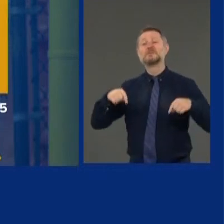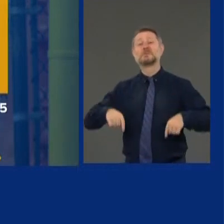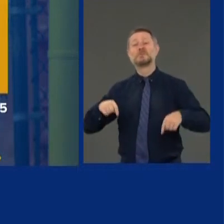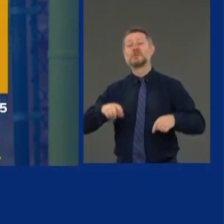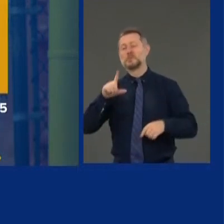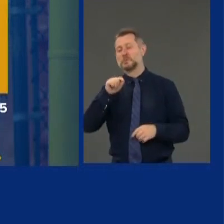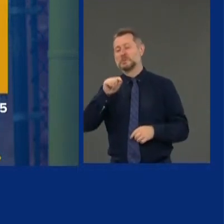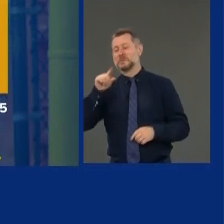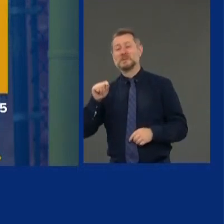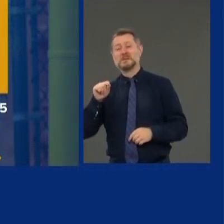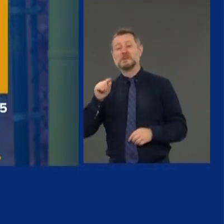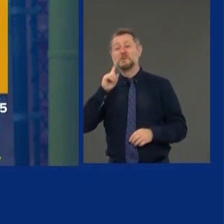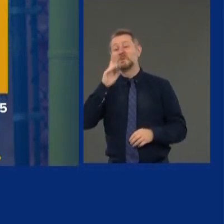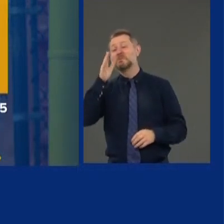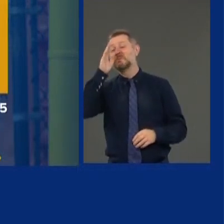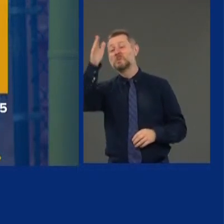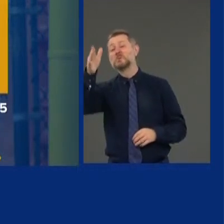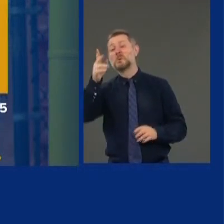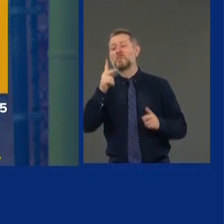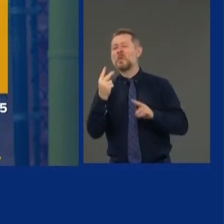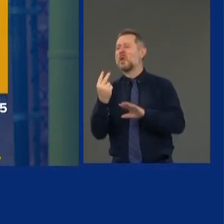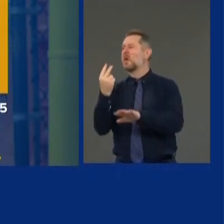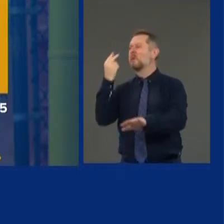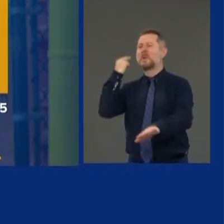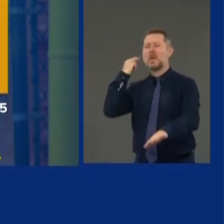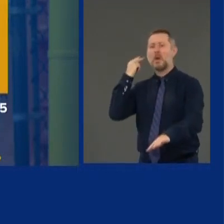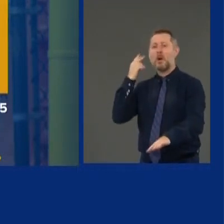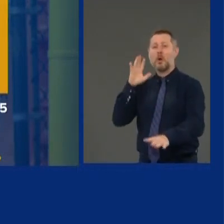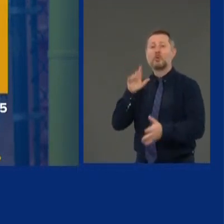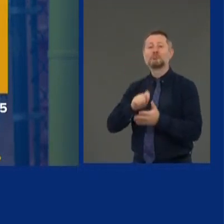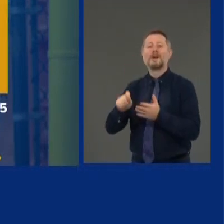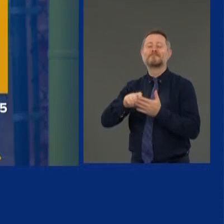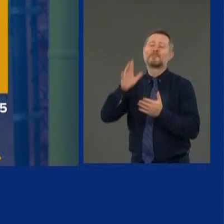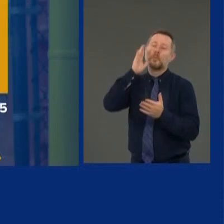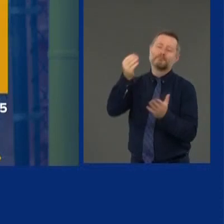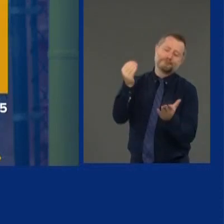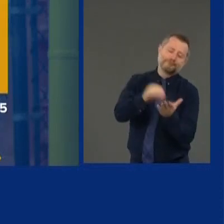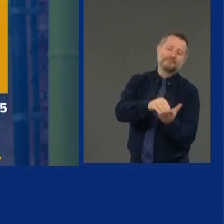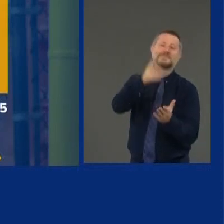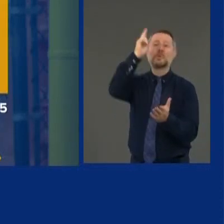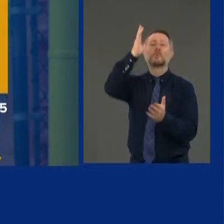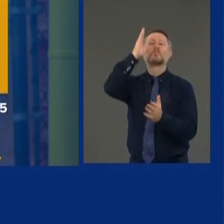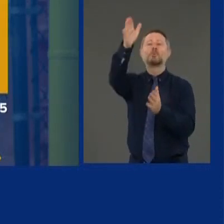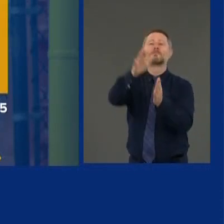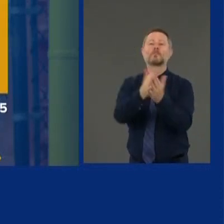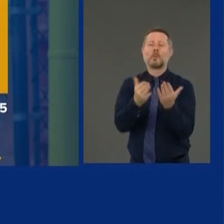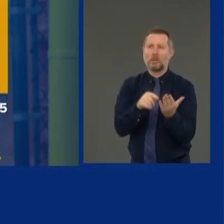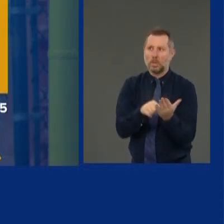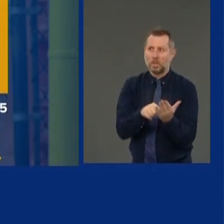CONSEQUENCES. THIS IS ACE> MOMENT IN HISTORY WHERE IT'S NOT ABOUT THE PARTISAN DIVIDE WHEN THEY WRITE